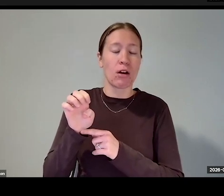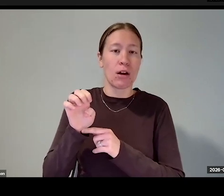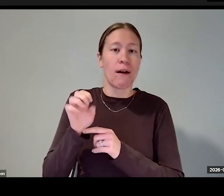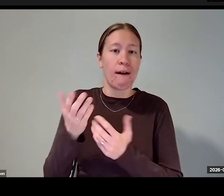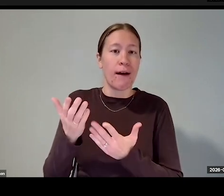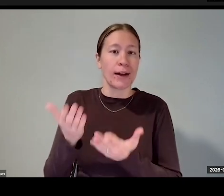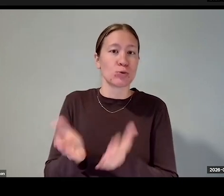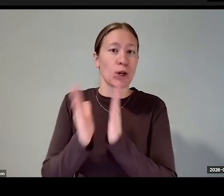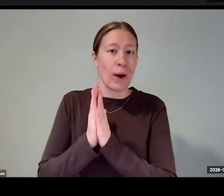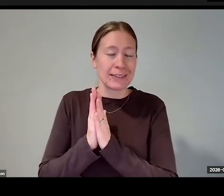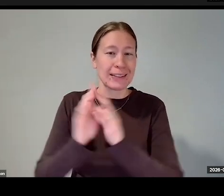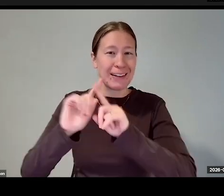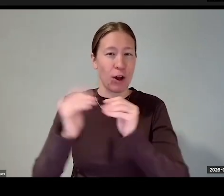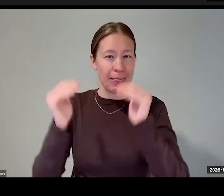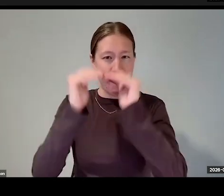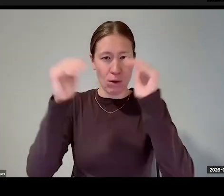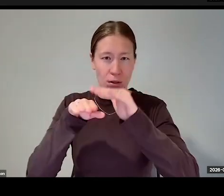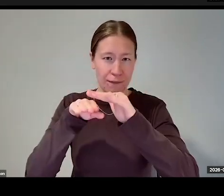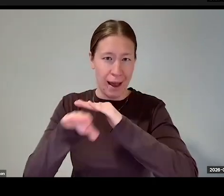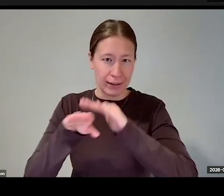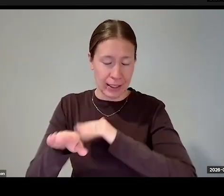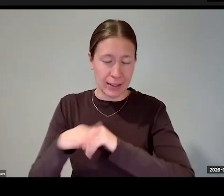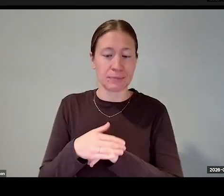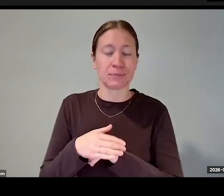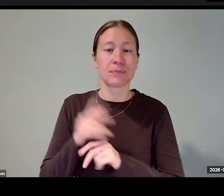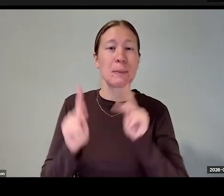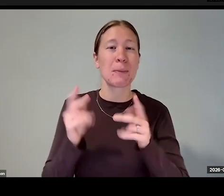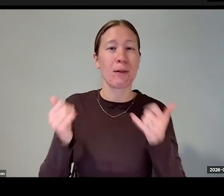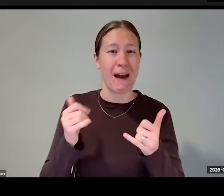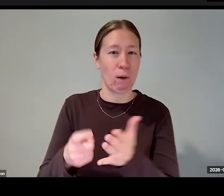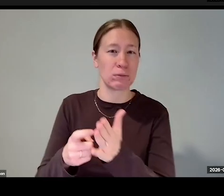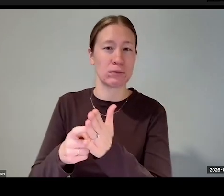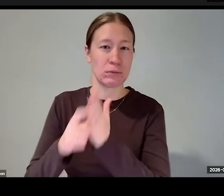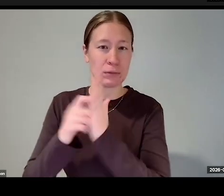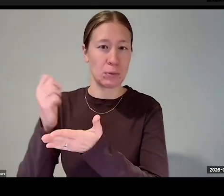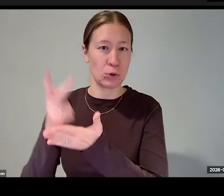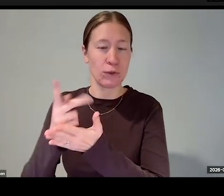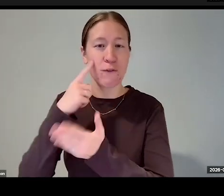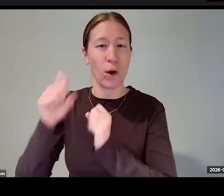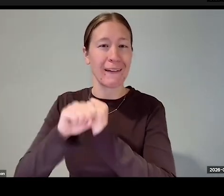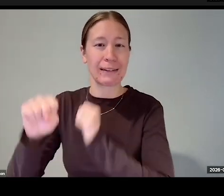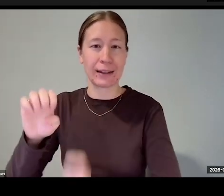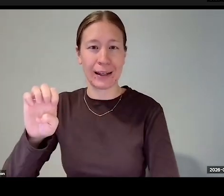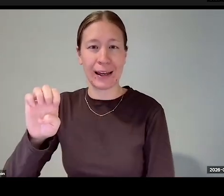and people have been asked to reauthorize Grackle as an extension. We are going to reach out to our colleagues in ITS